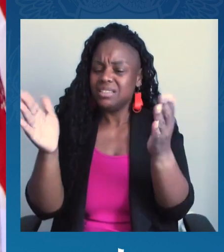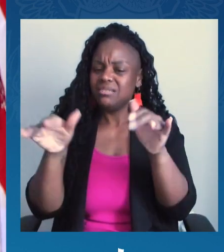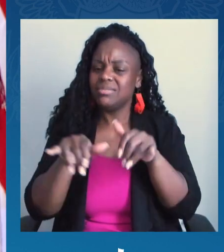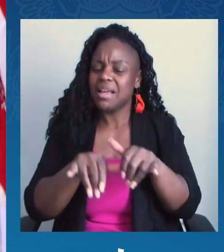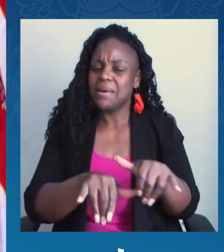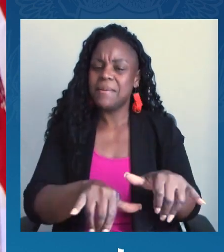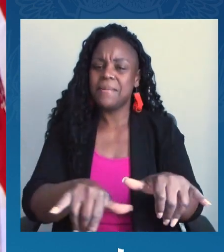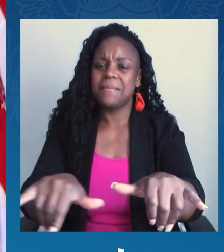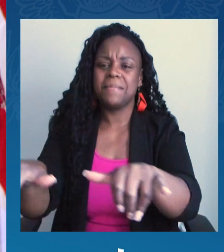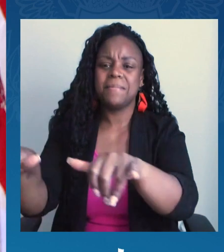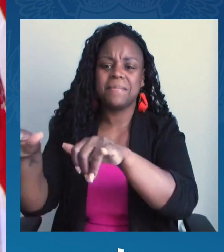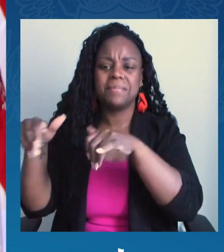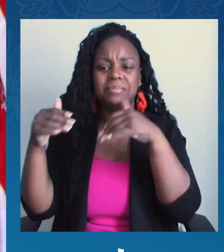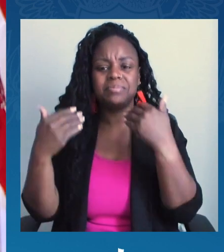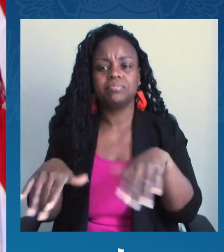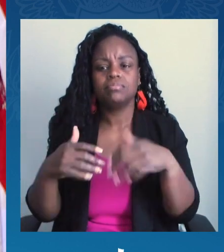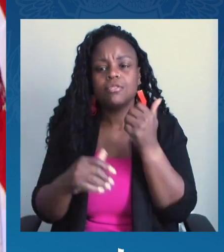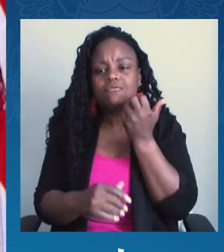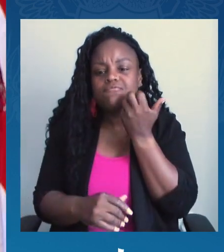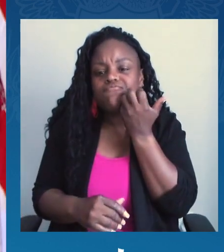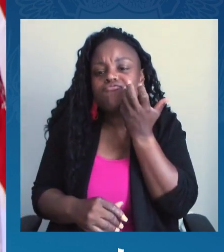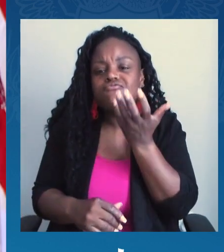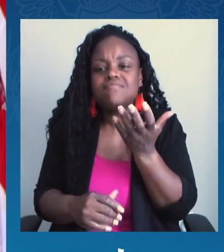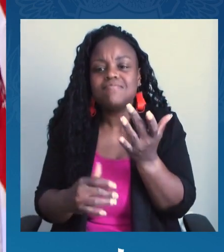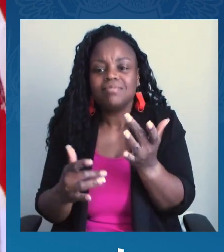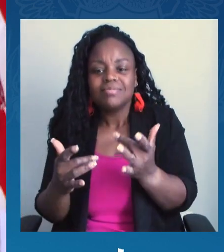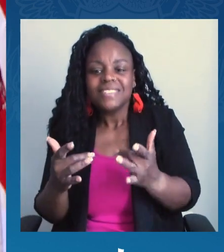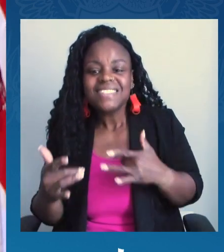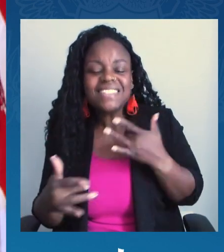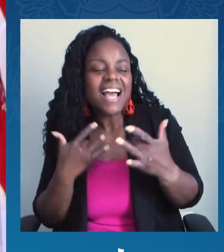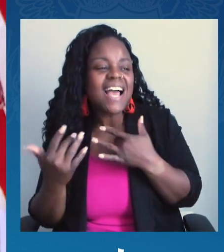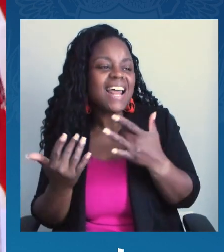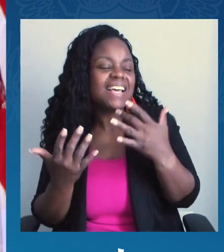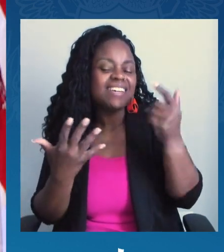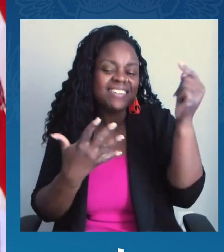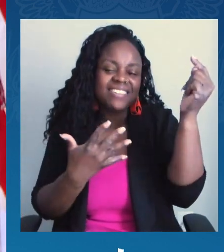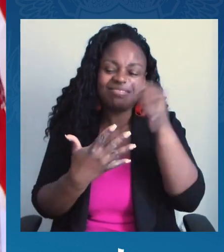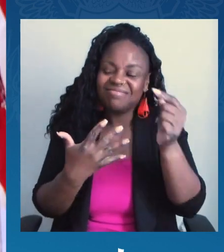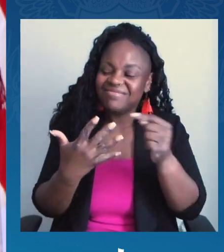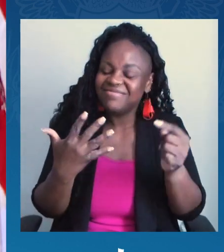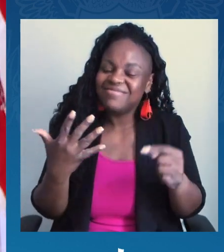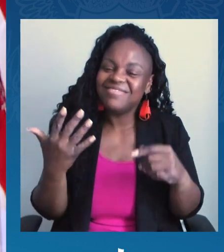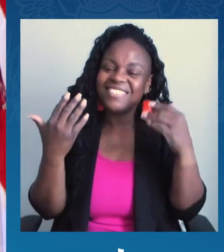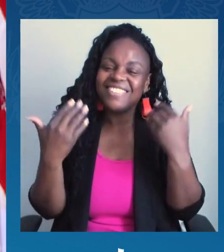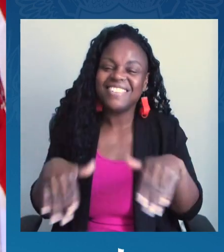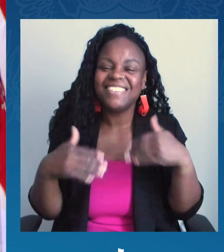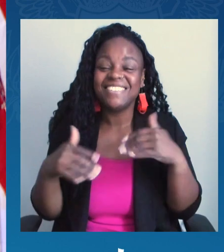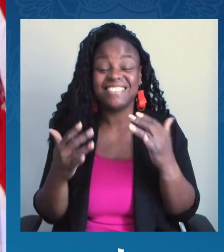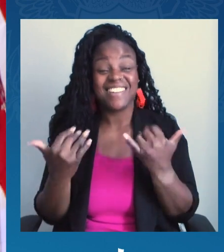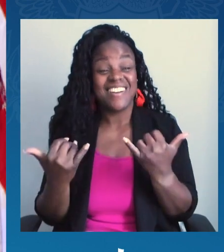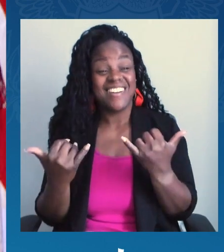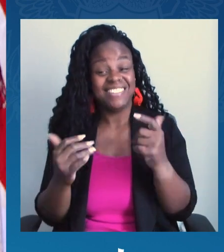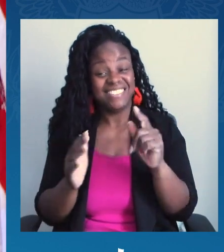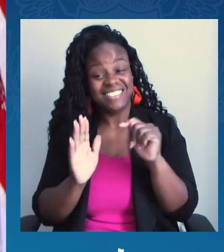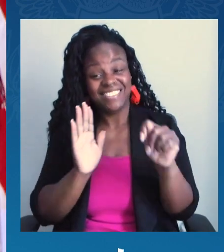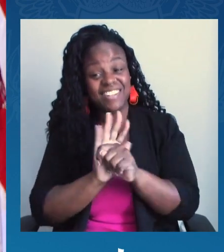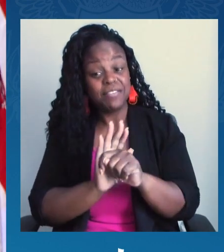that we hold dear and all that is at stake at this moment in time. So, Marc Morial, thank you for all that you do. Thank you.